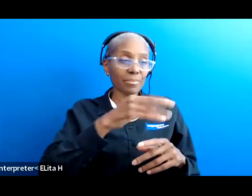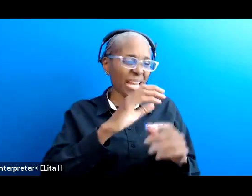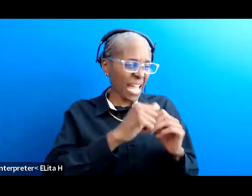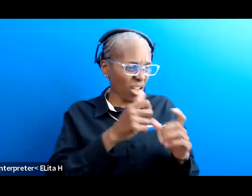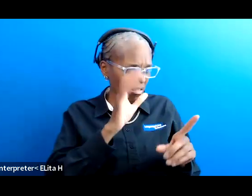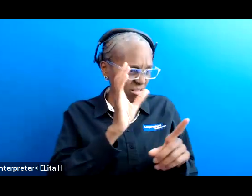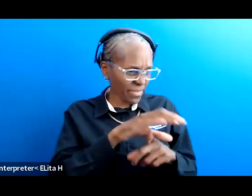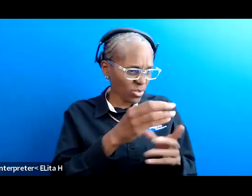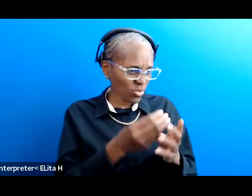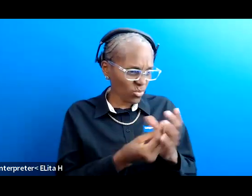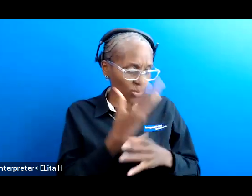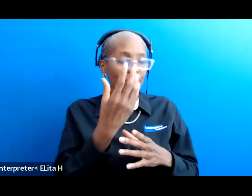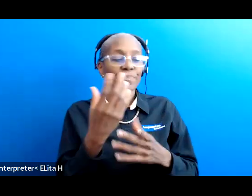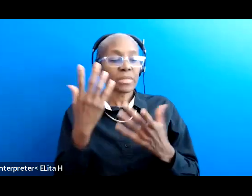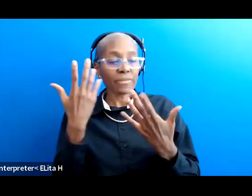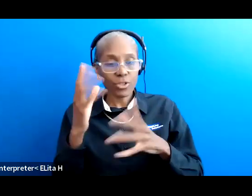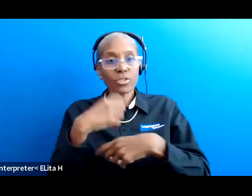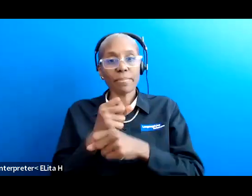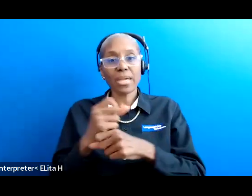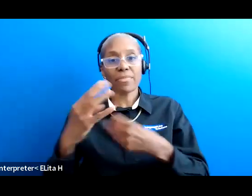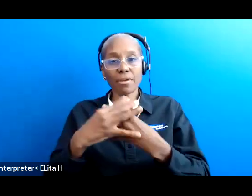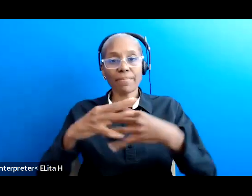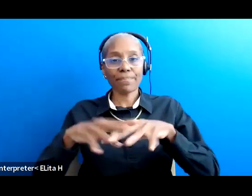And they have created that matrix, but there's still problems and